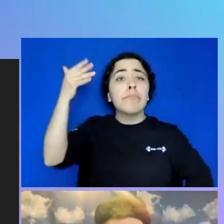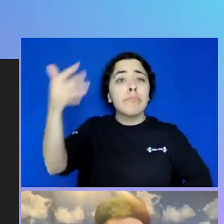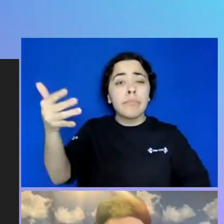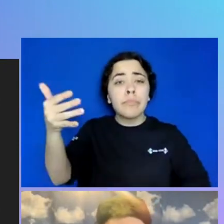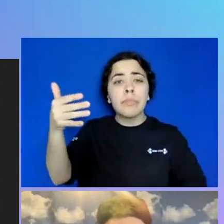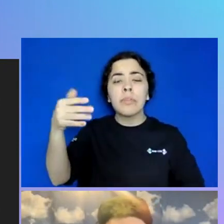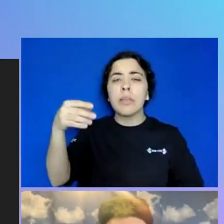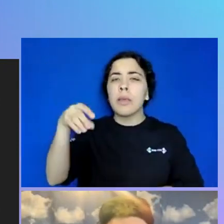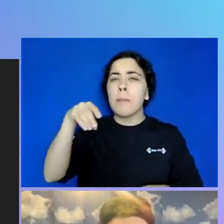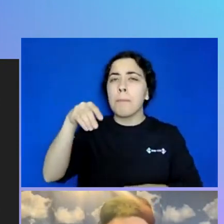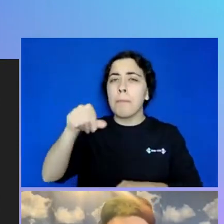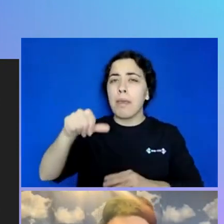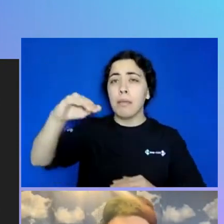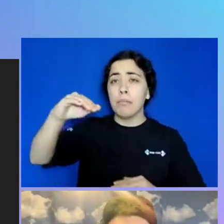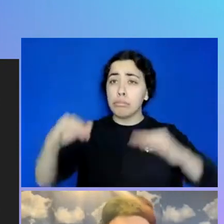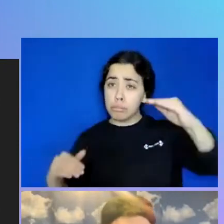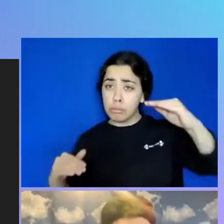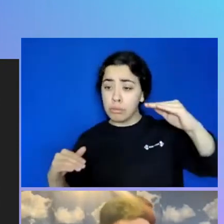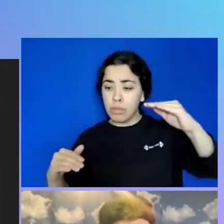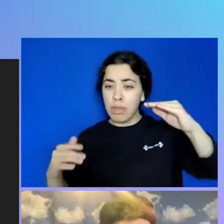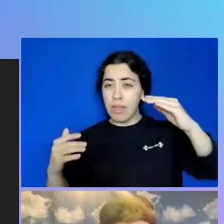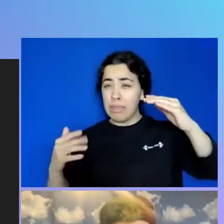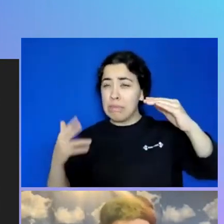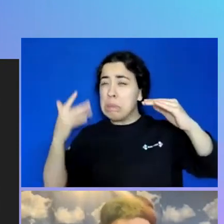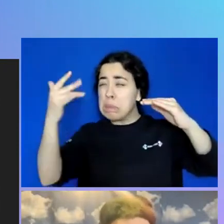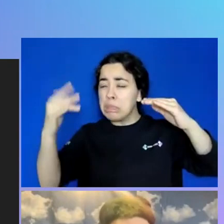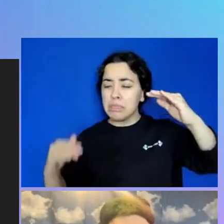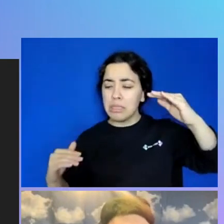less. But we're looking at, you